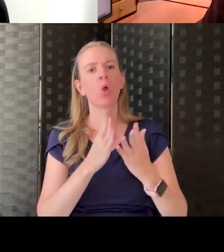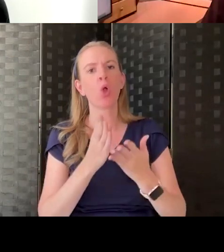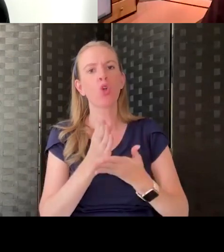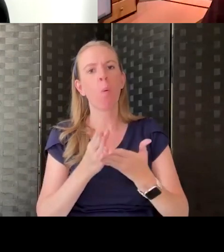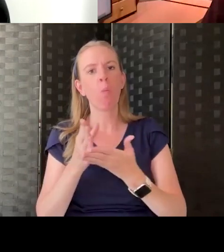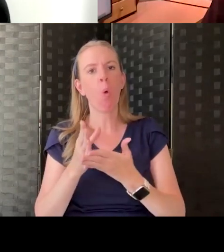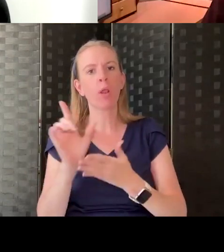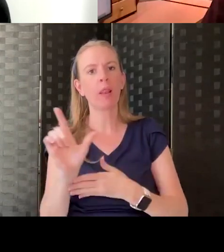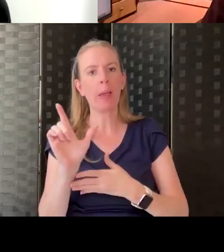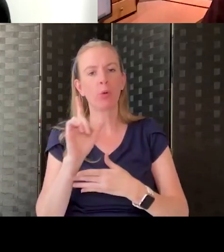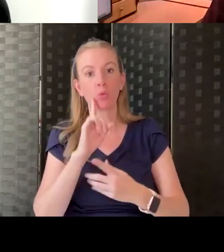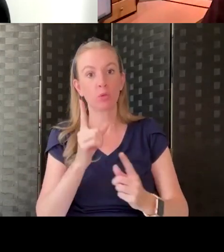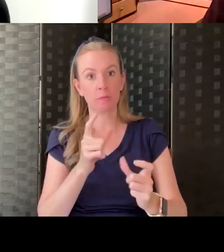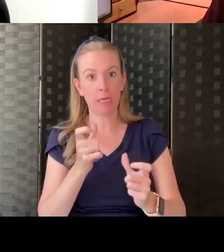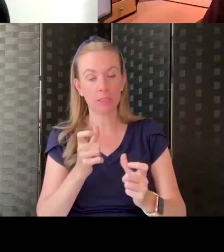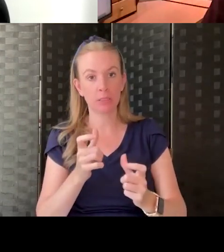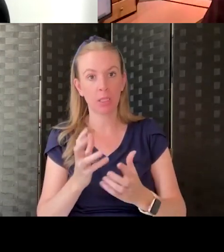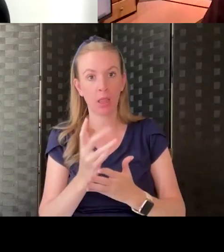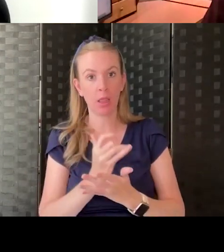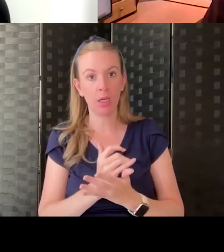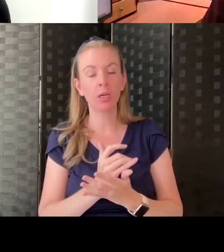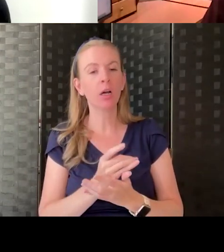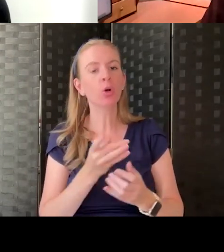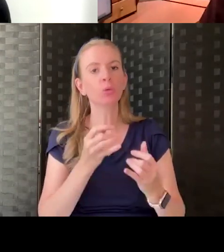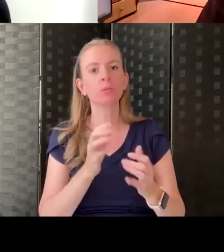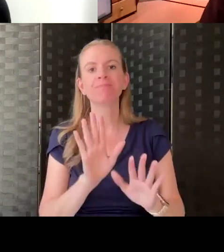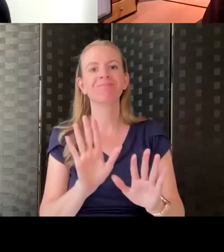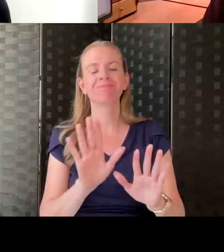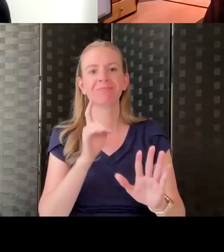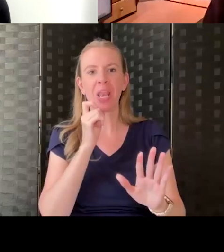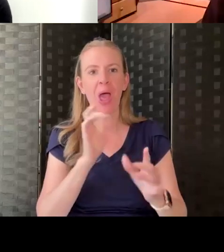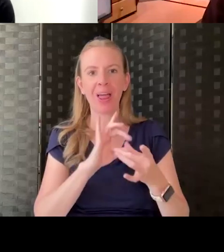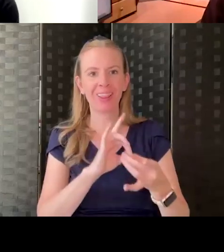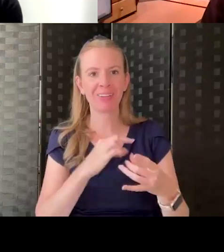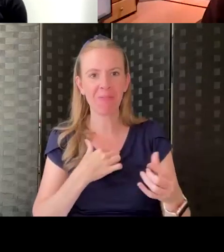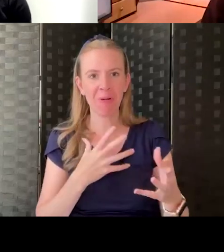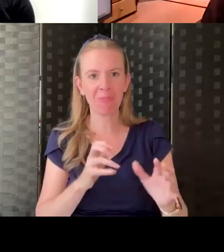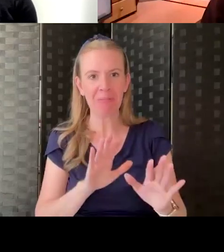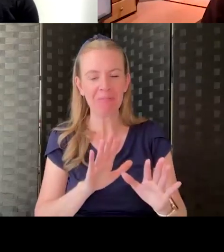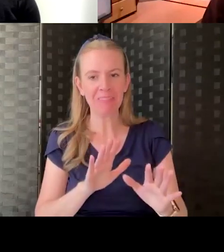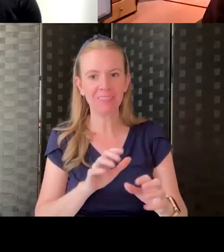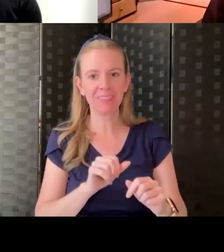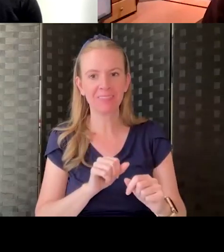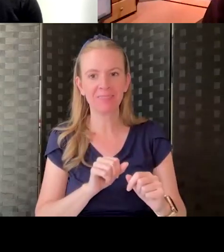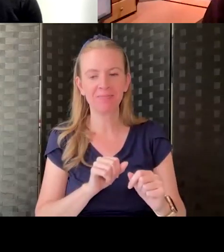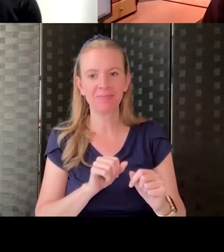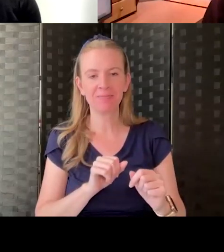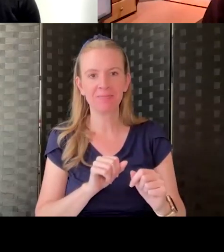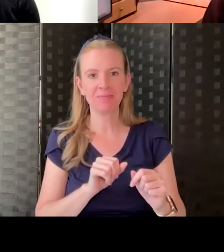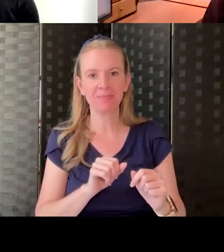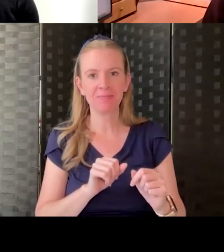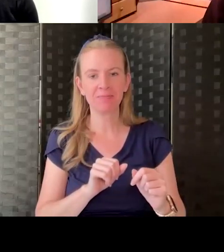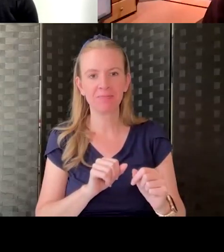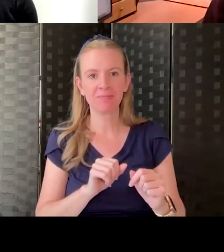quickly. You still need -- that is not the link that I wanted.